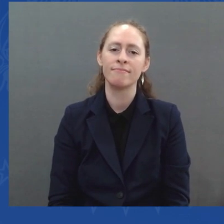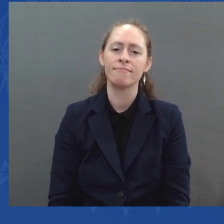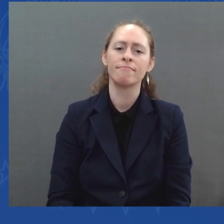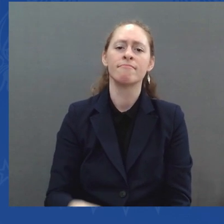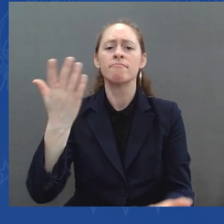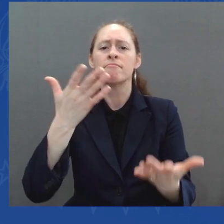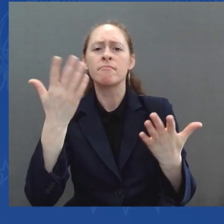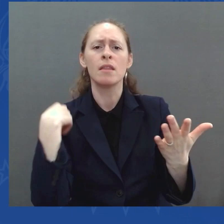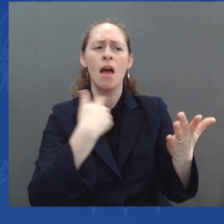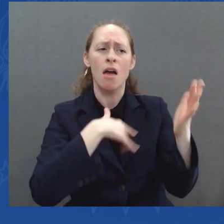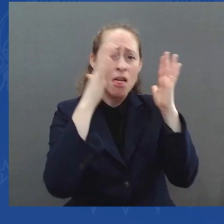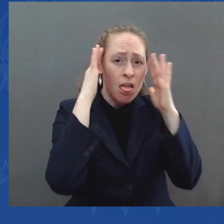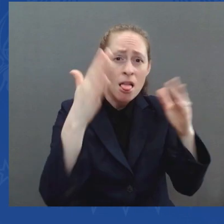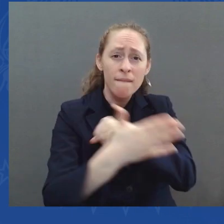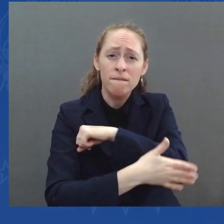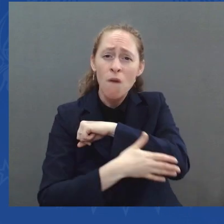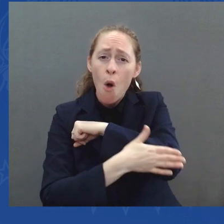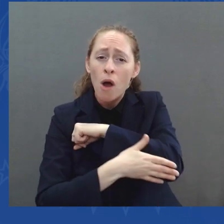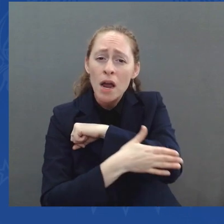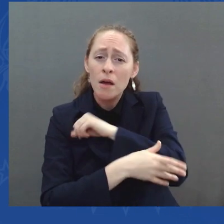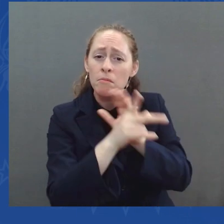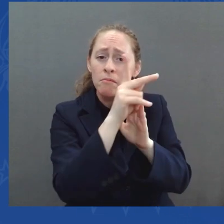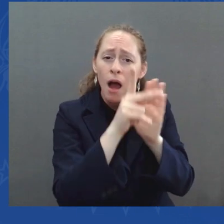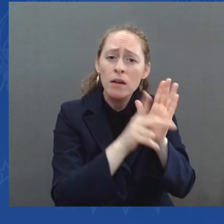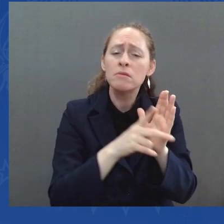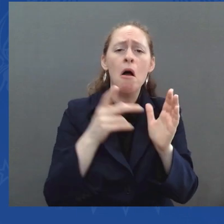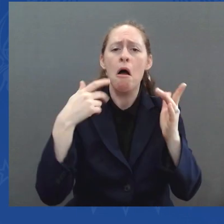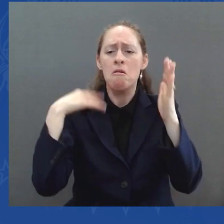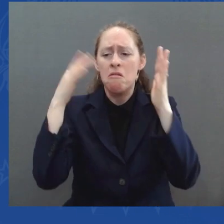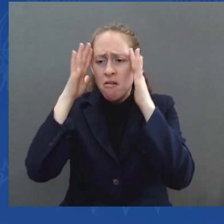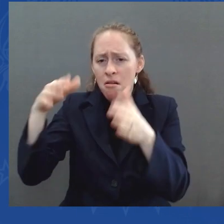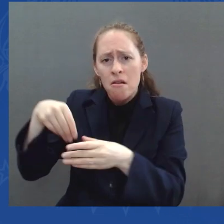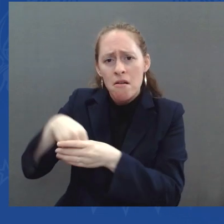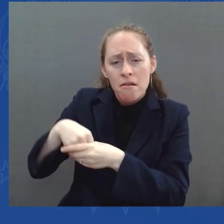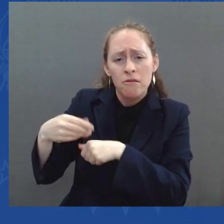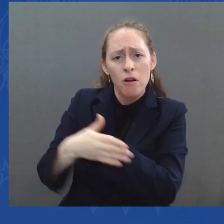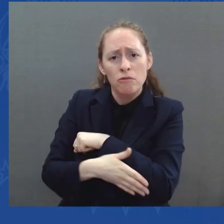So we continue to expand Medicaid, Missouri and Oklahoma became the 37th,